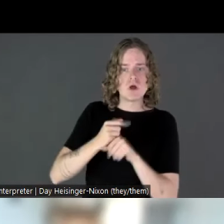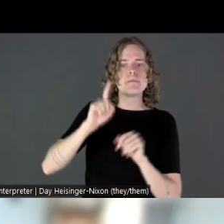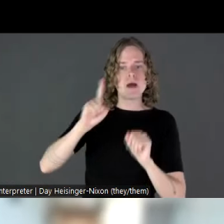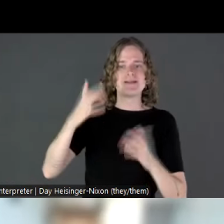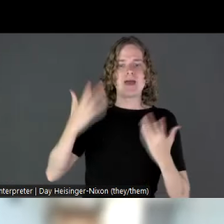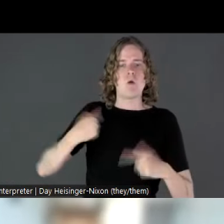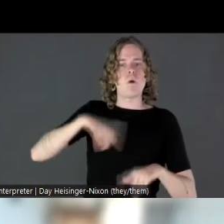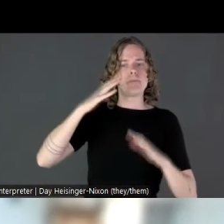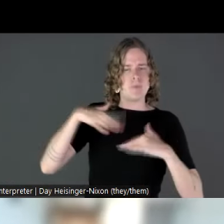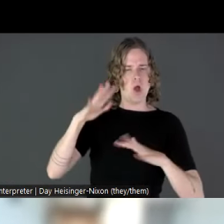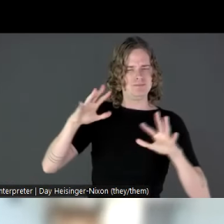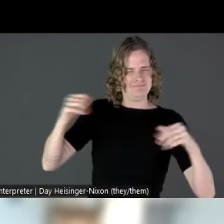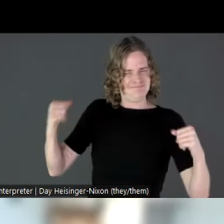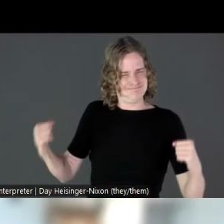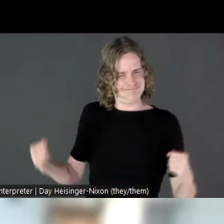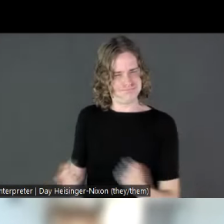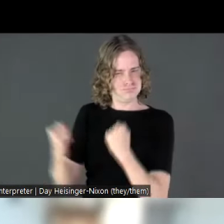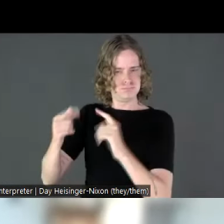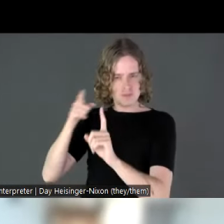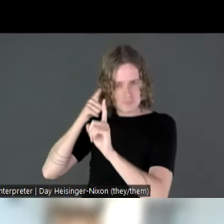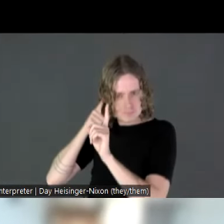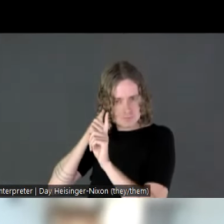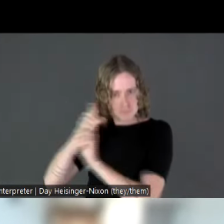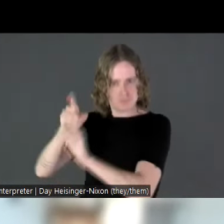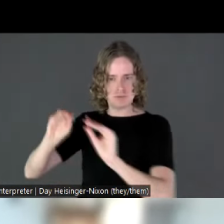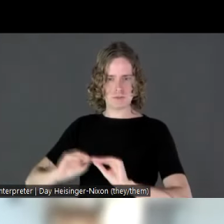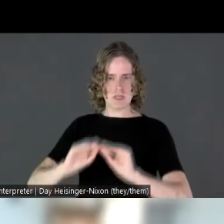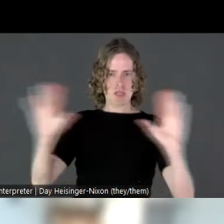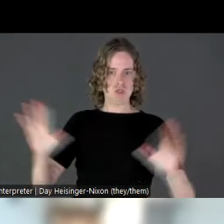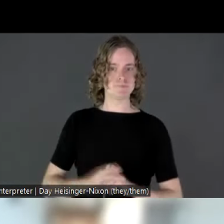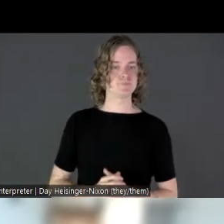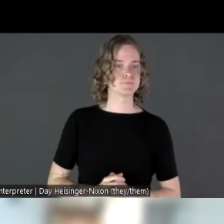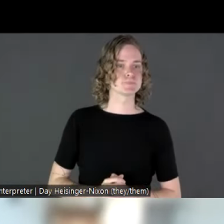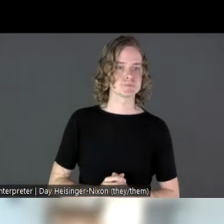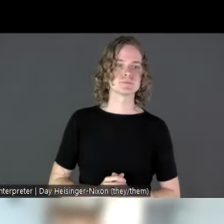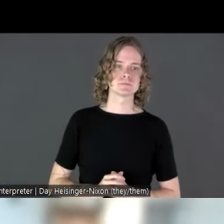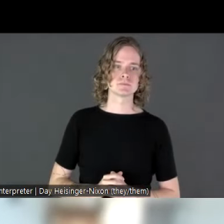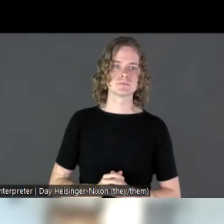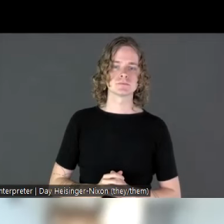The toolkit I will go through it in more detail, but basically it is a set of